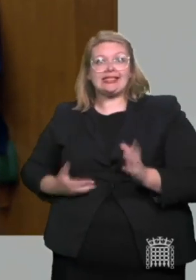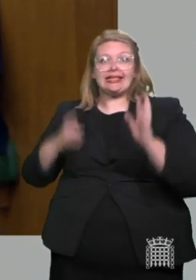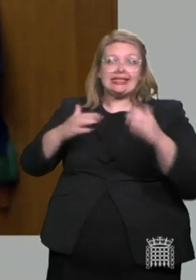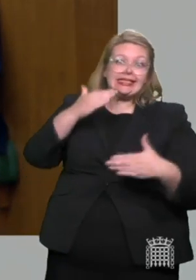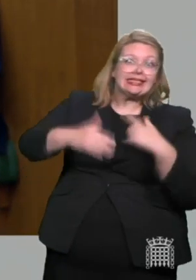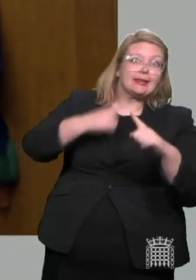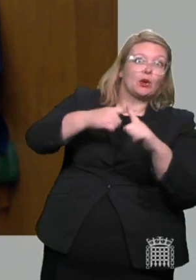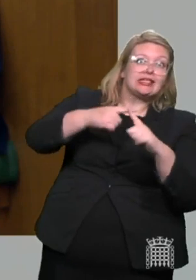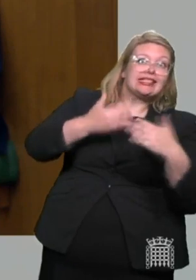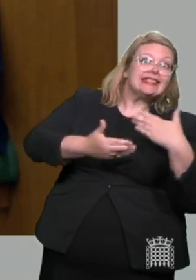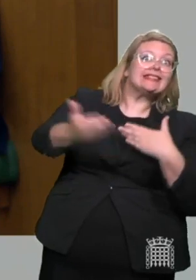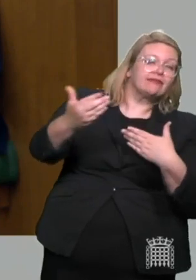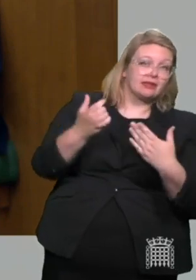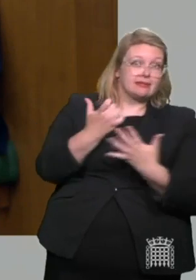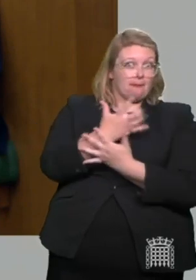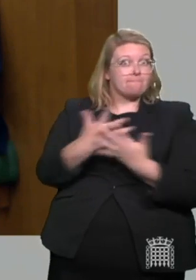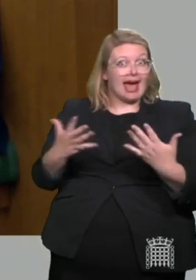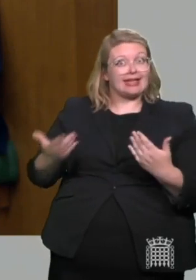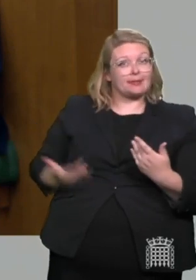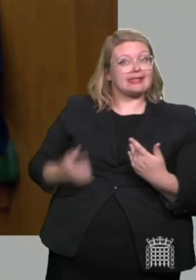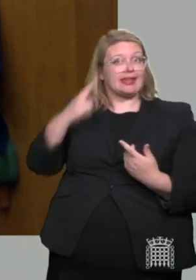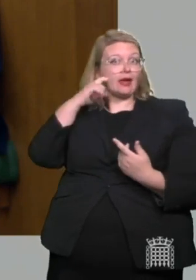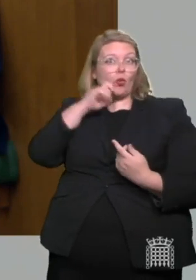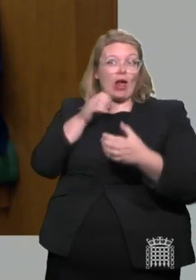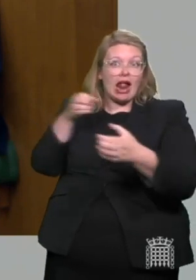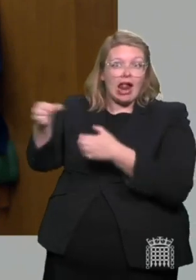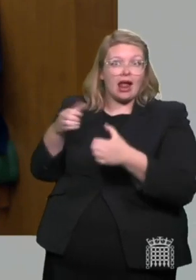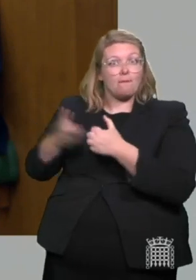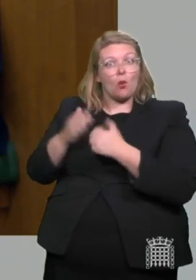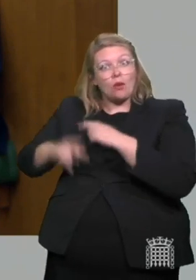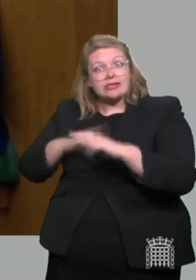with many firms planning to hire more staff and create more apprenticeships for our young people.